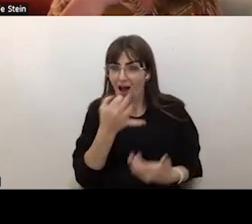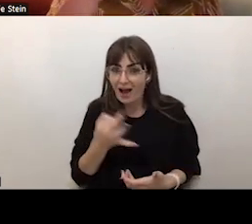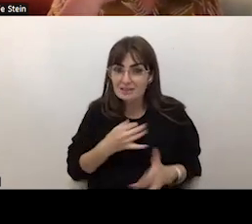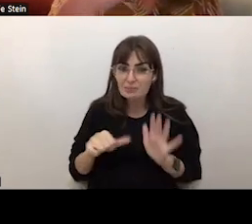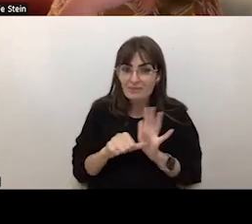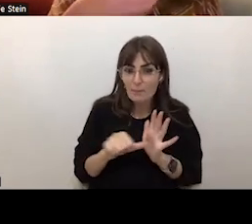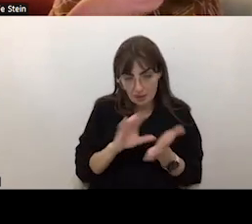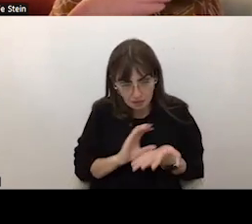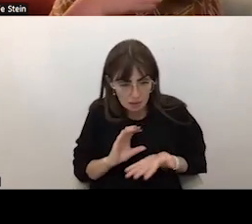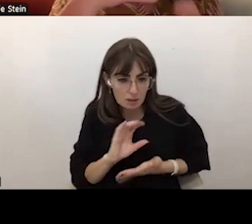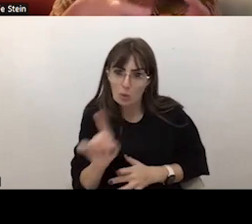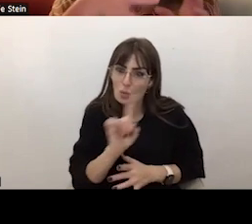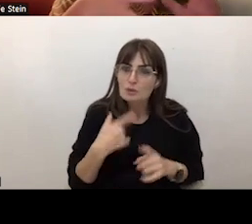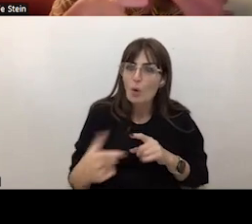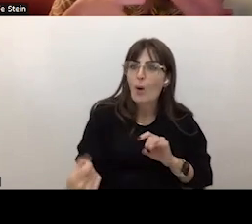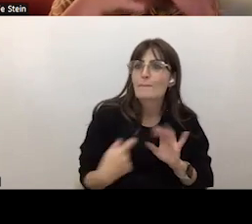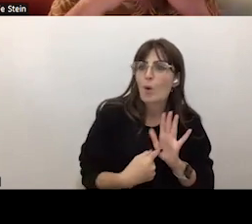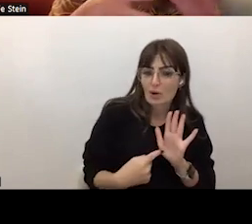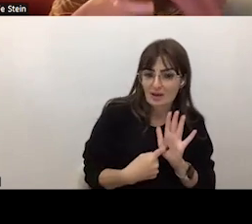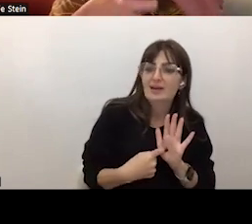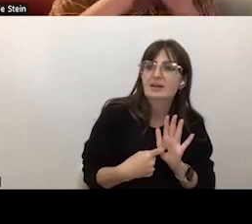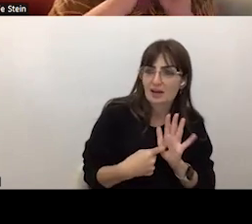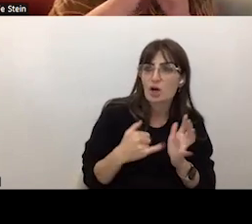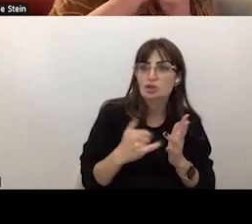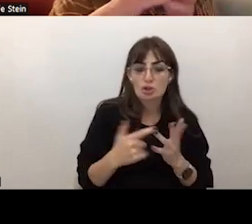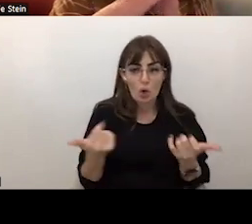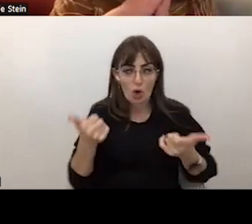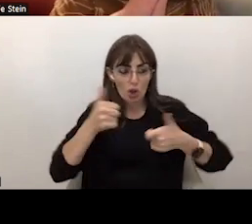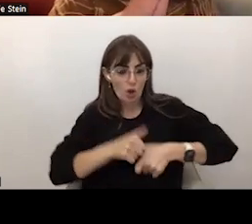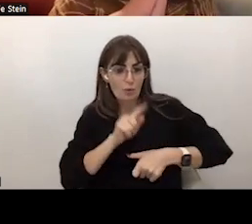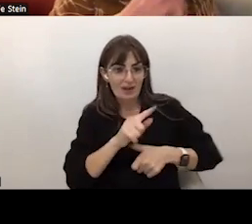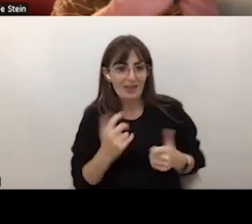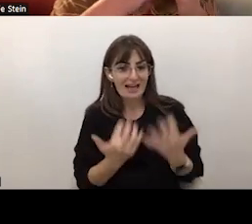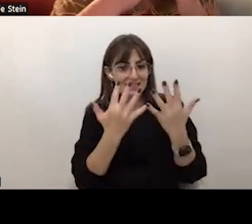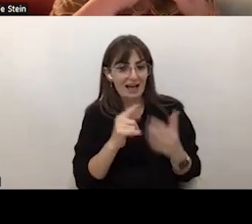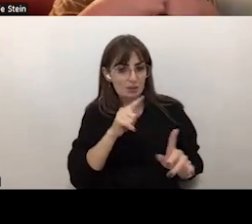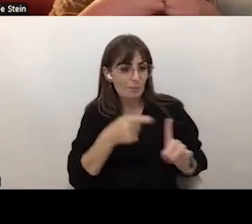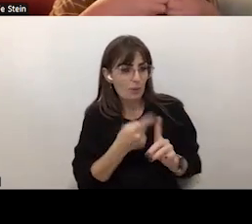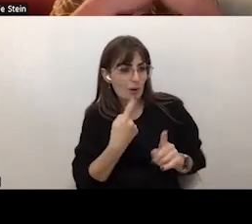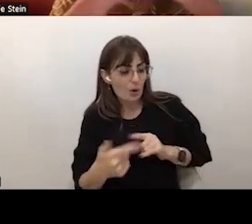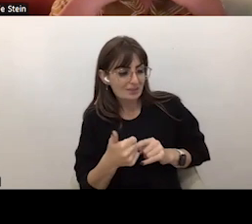what is more important? I think that knowing what data points are the most useful for you